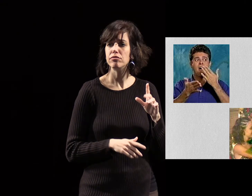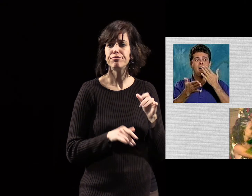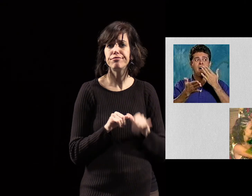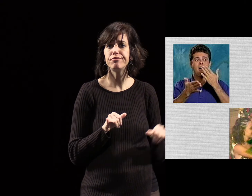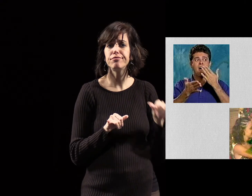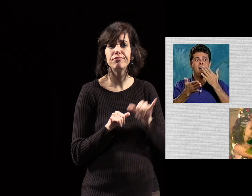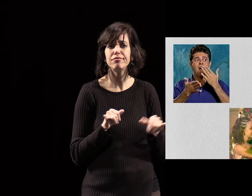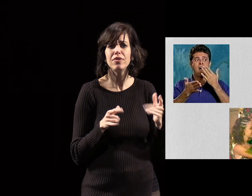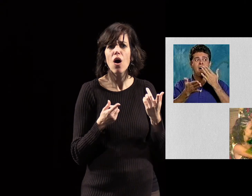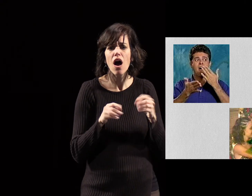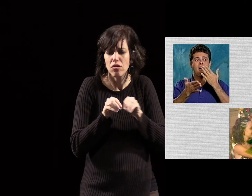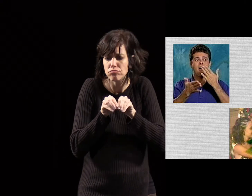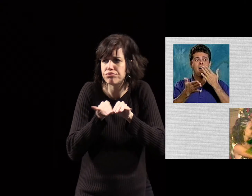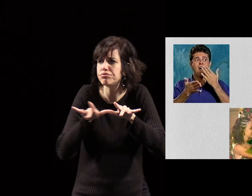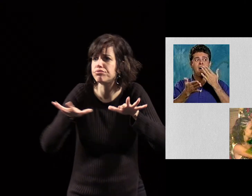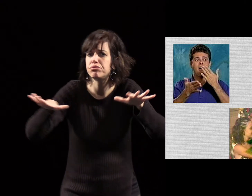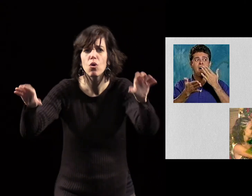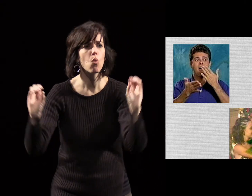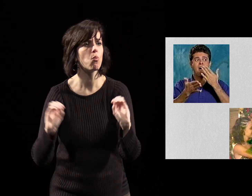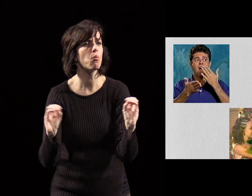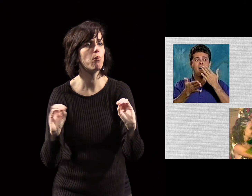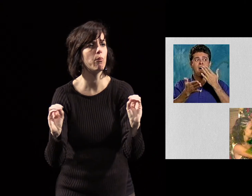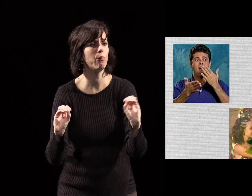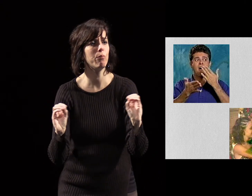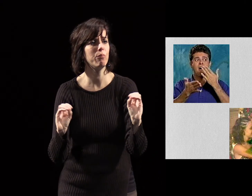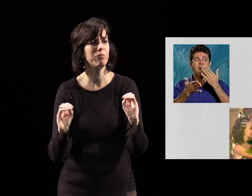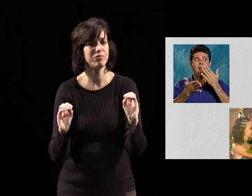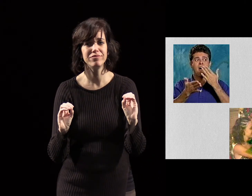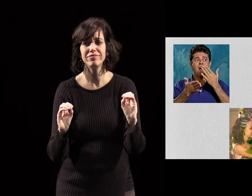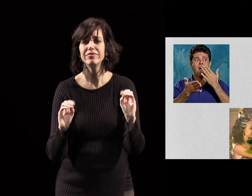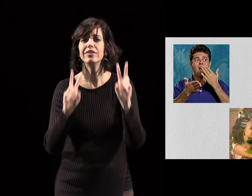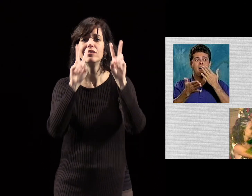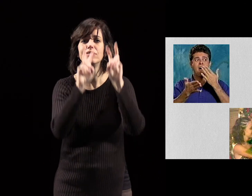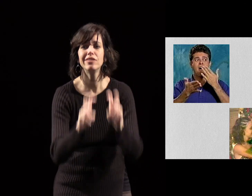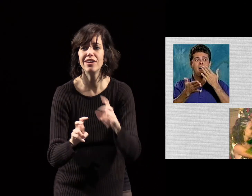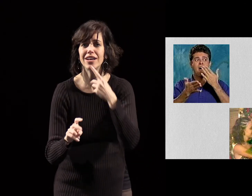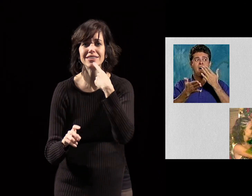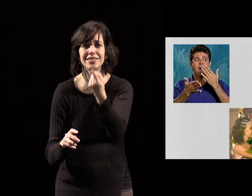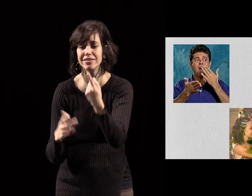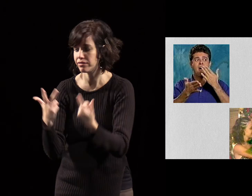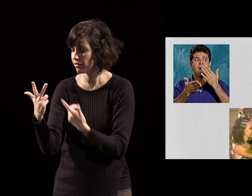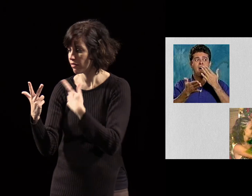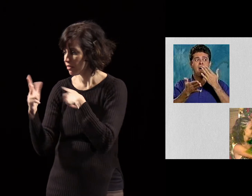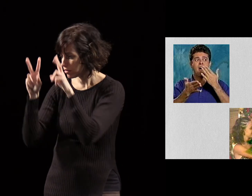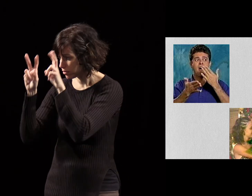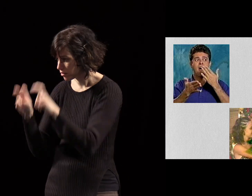But there was no way to gather new sources. I was limited to these videos.